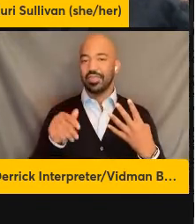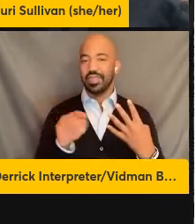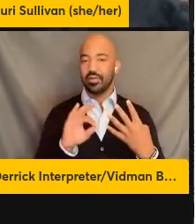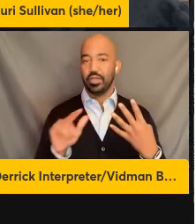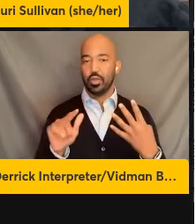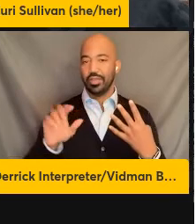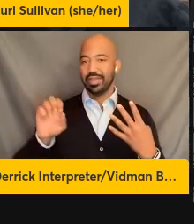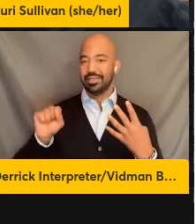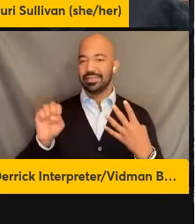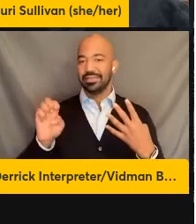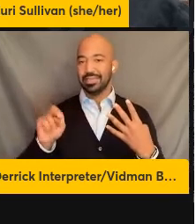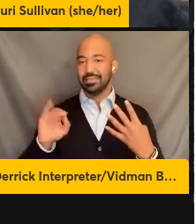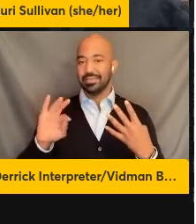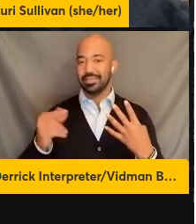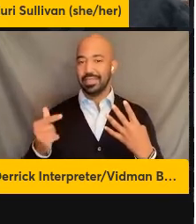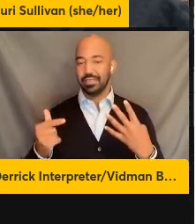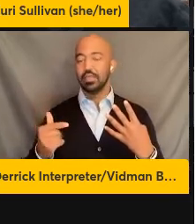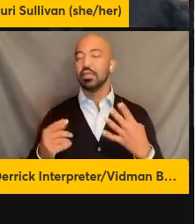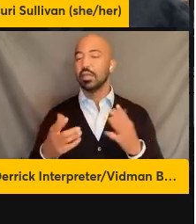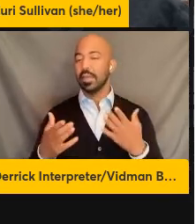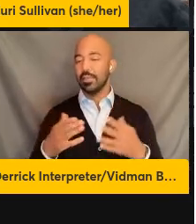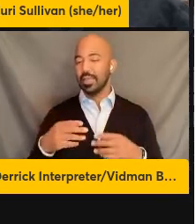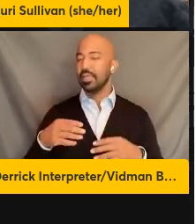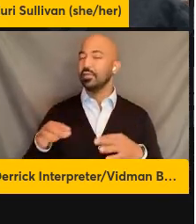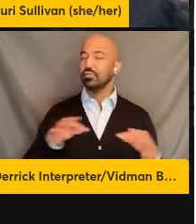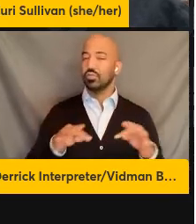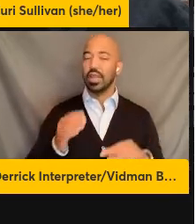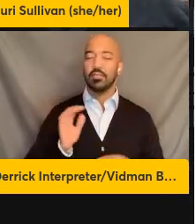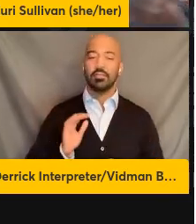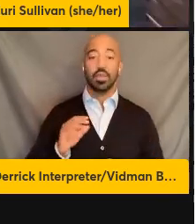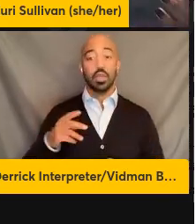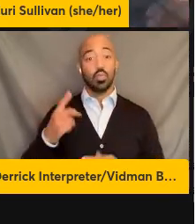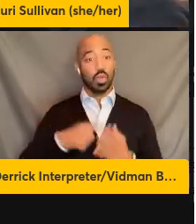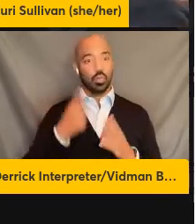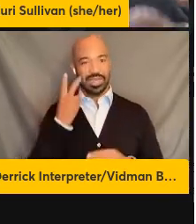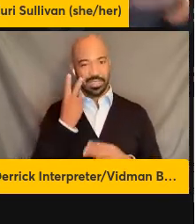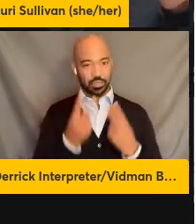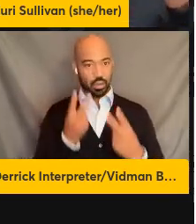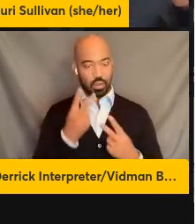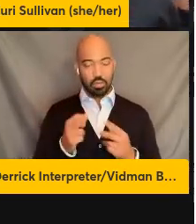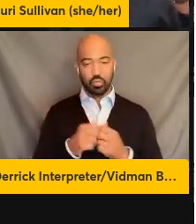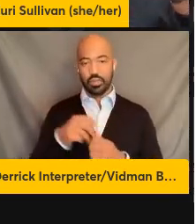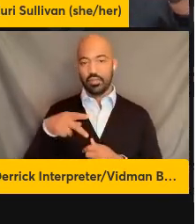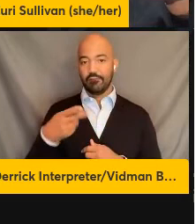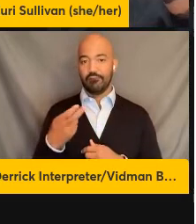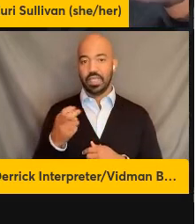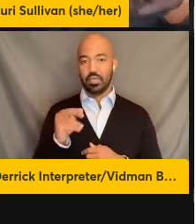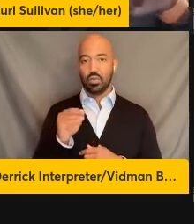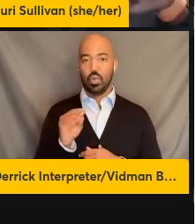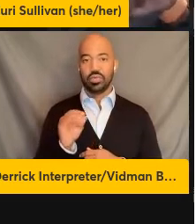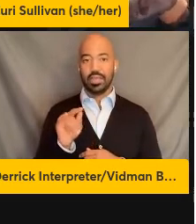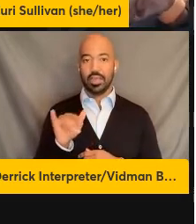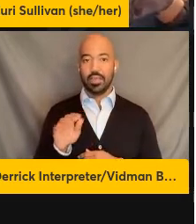might explain the phenotype we observed. So there's something that occurs at the level of individual absorptive enterocyte